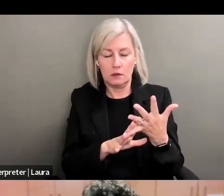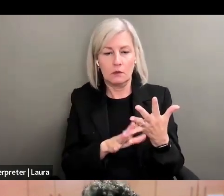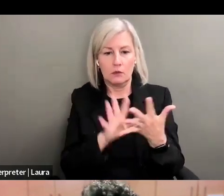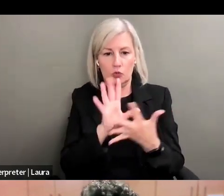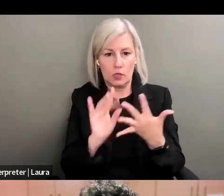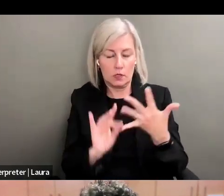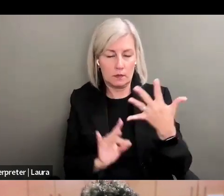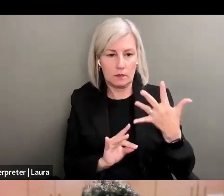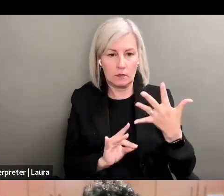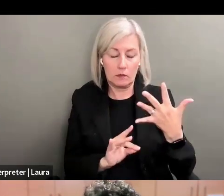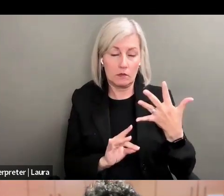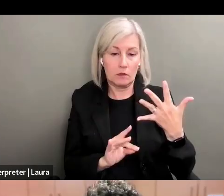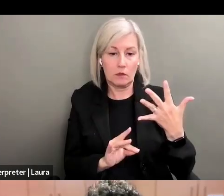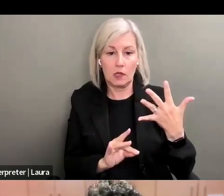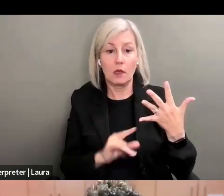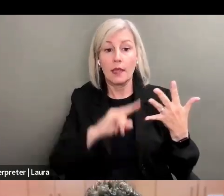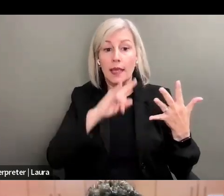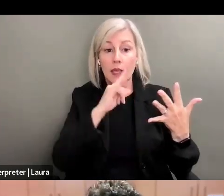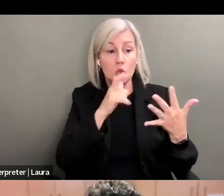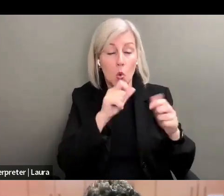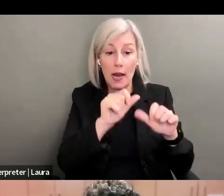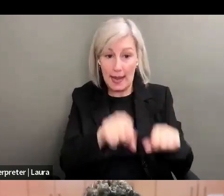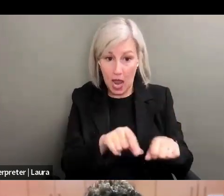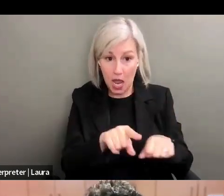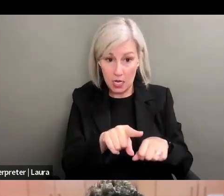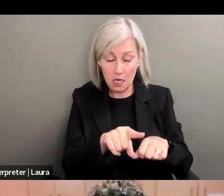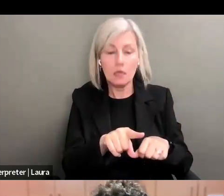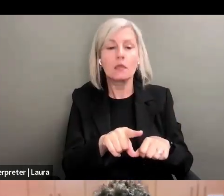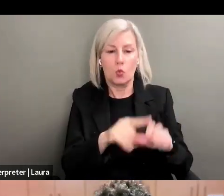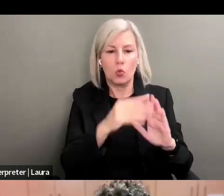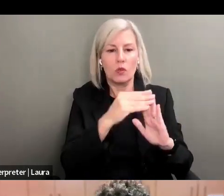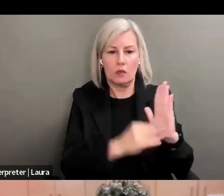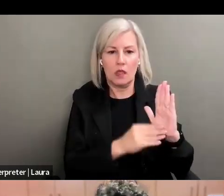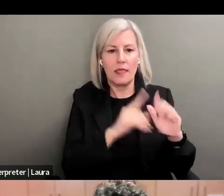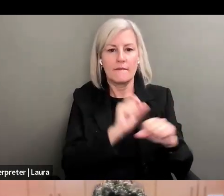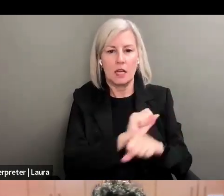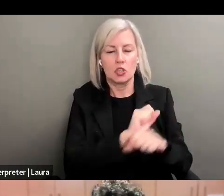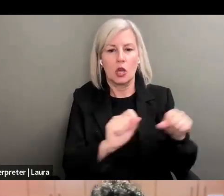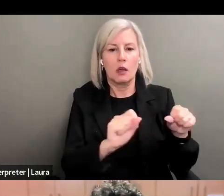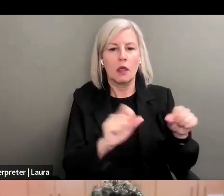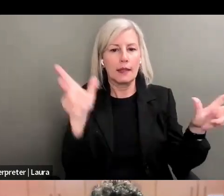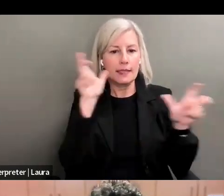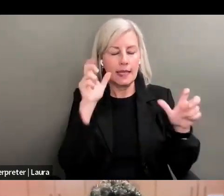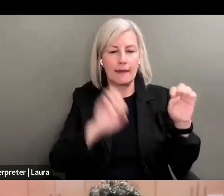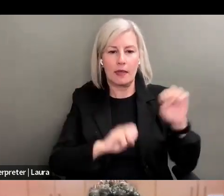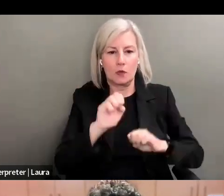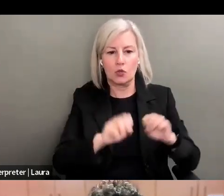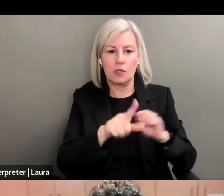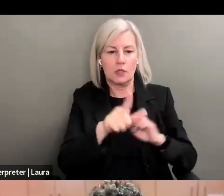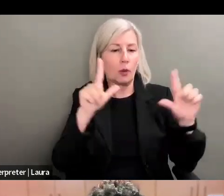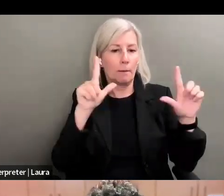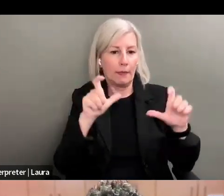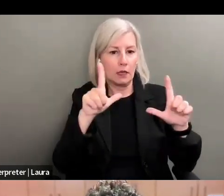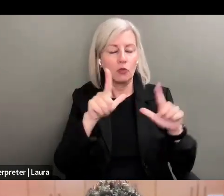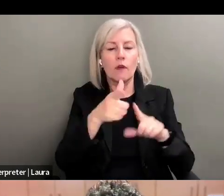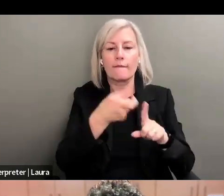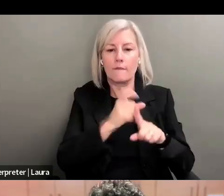on the kids who can do it. We do also complete the functional listening evaluation. These are some photos from the instructions.